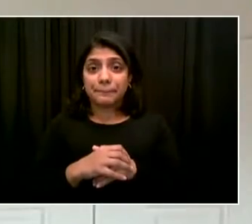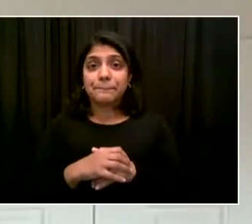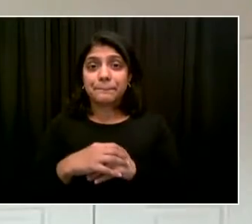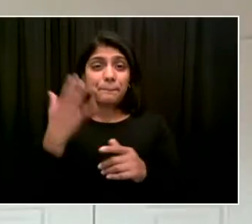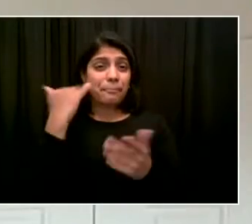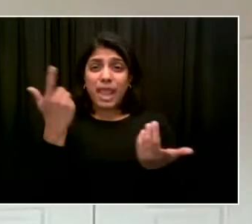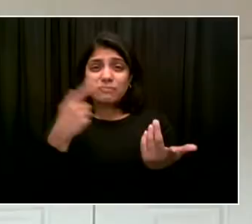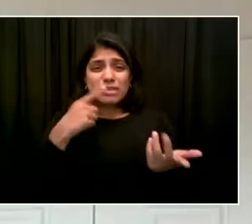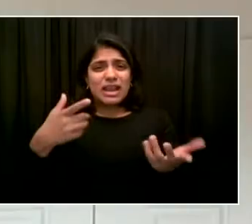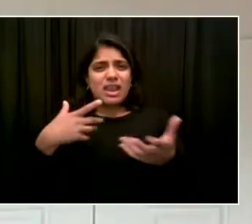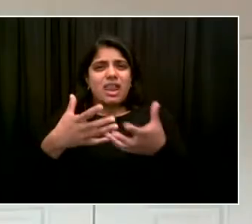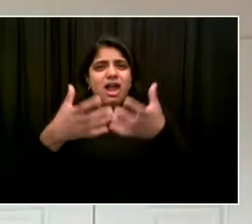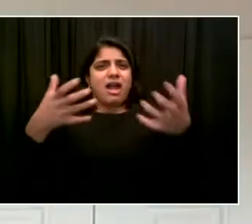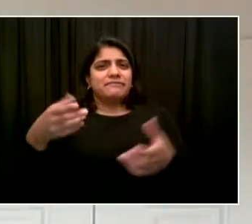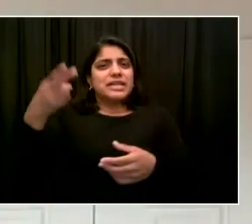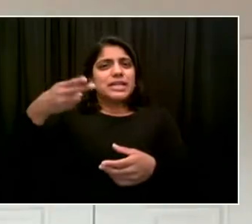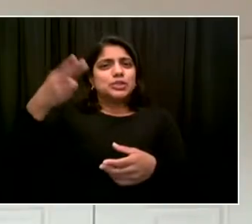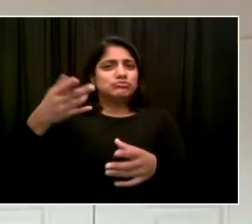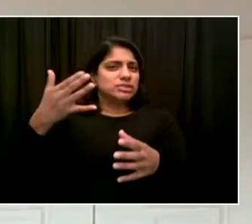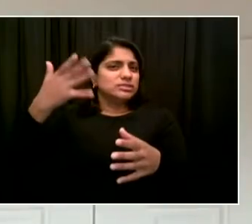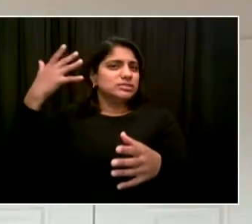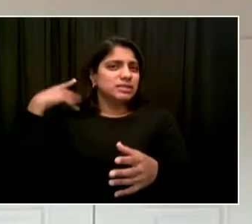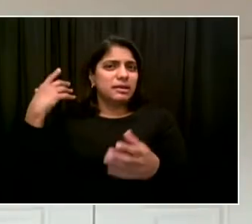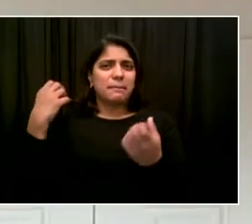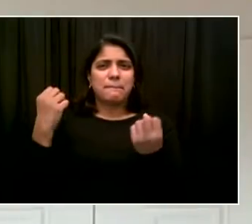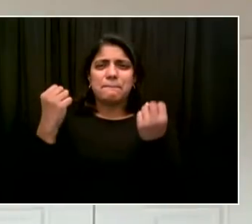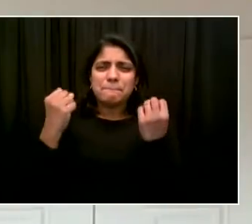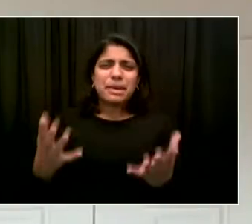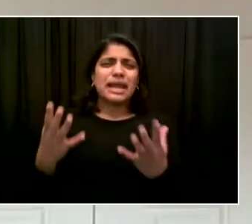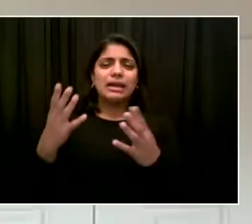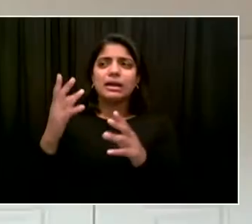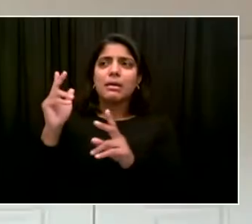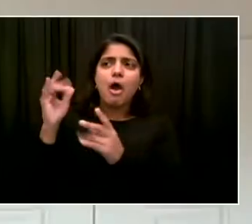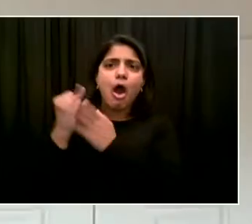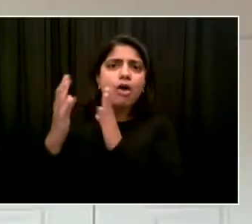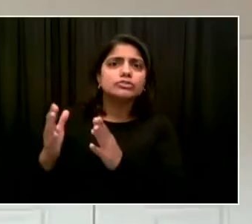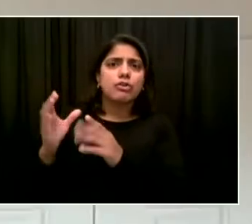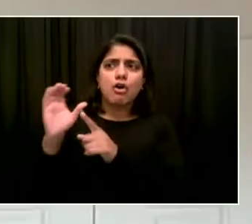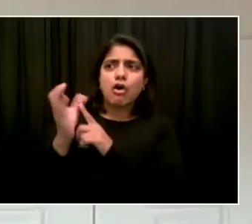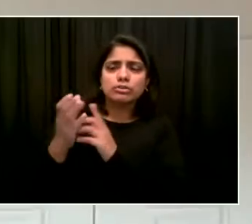COMMUNITIES. WE HOLD THESE NEIGHBORHOODS IN HIGH ESTEEM BECAUSE OF HOW RESIDENCE AT THE TIME TRANSFORM THEM INTO A PLACE THAT WOULD